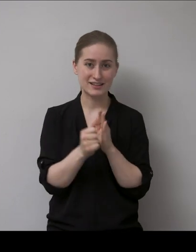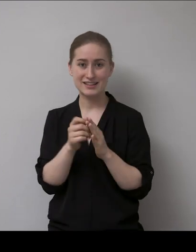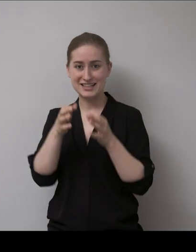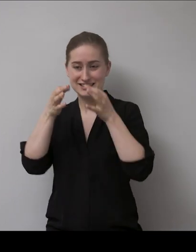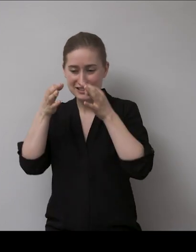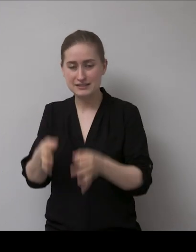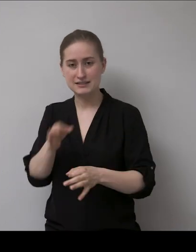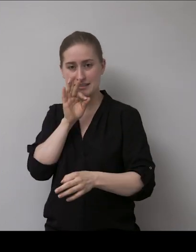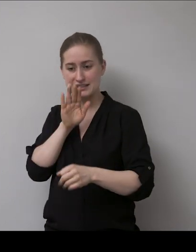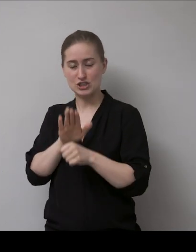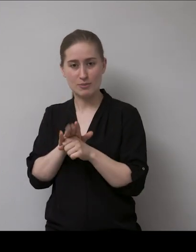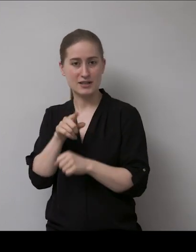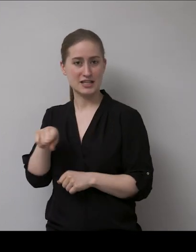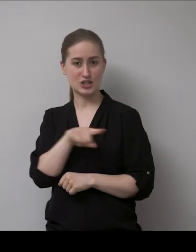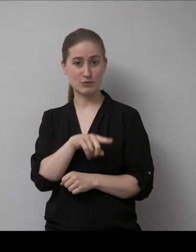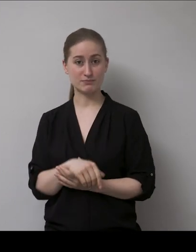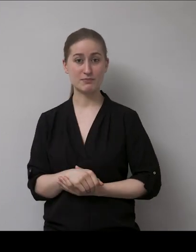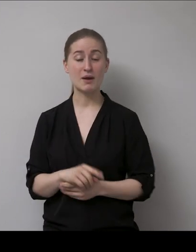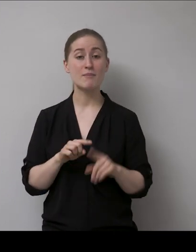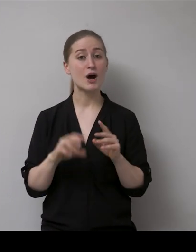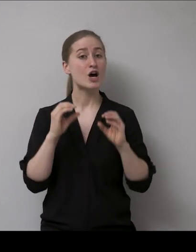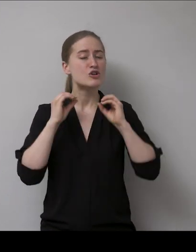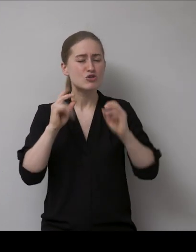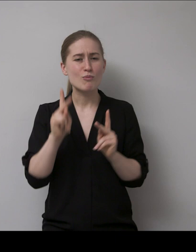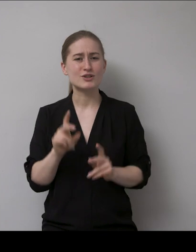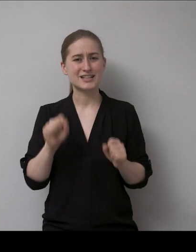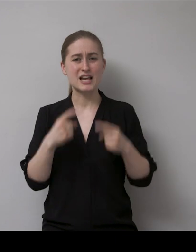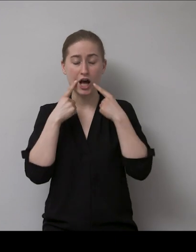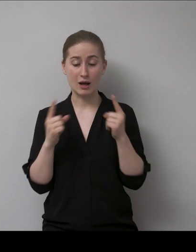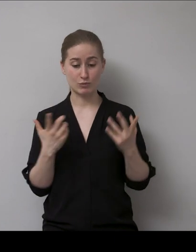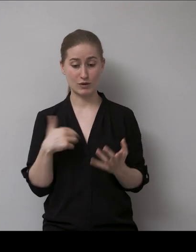That said, no person accomplishes what we are celebrating today